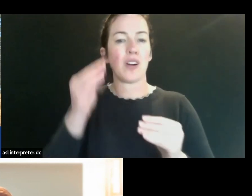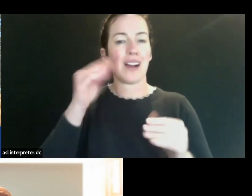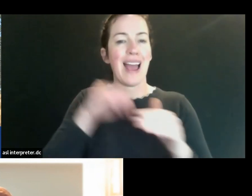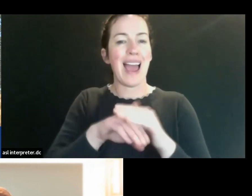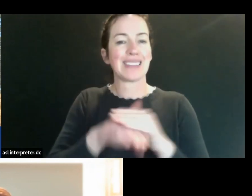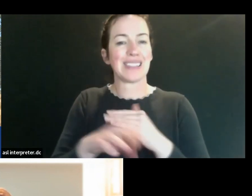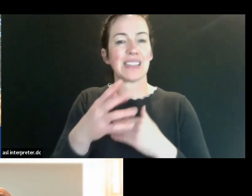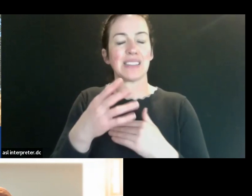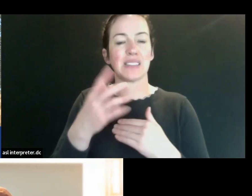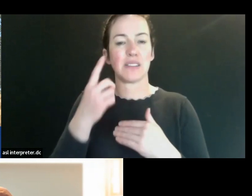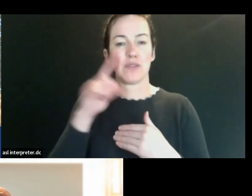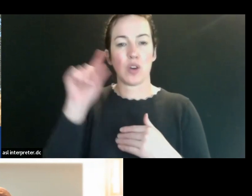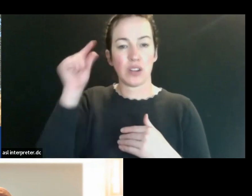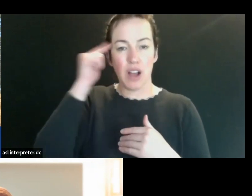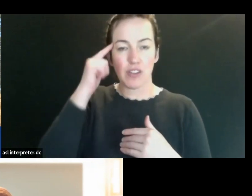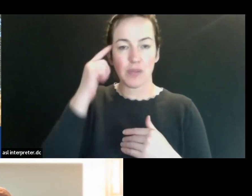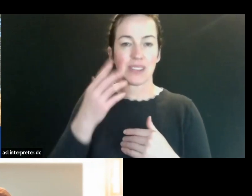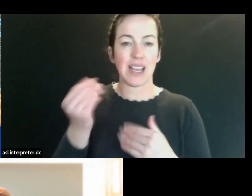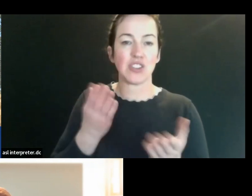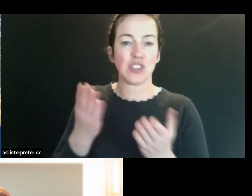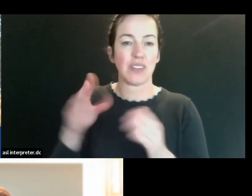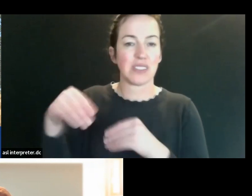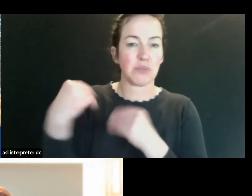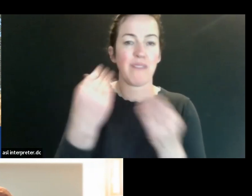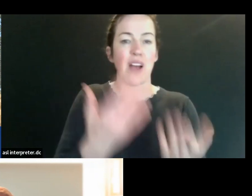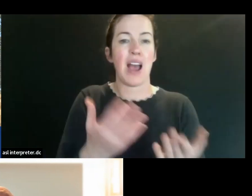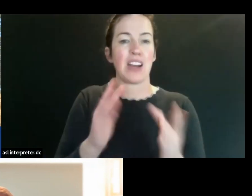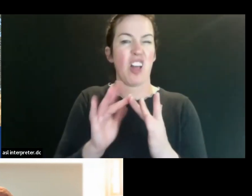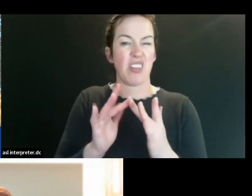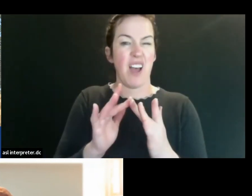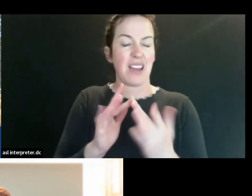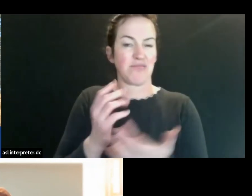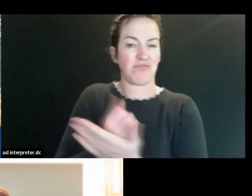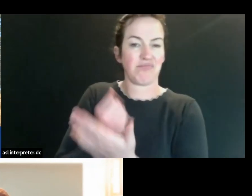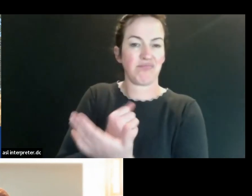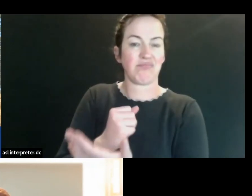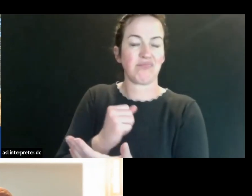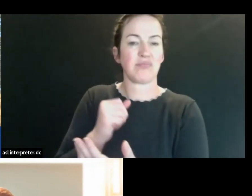that government entities and companies provide online and create that equitable, you know,